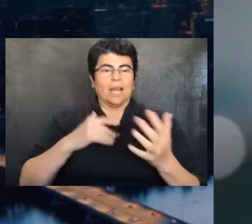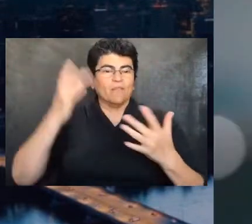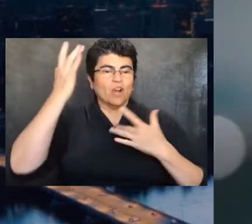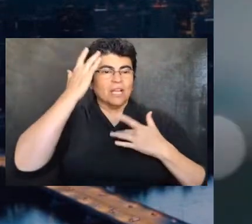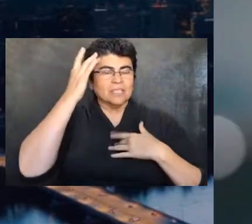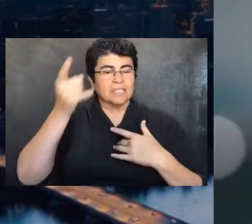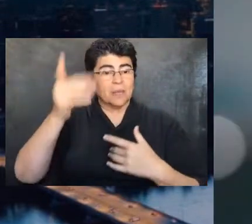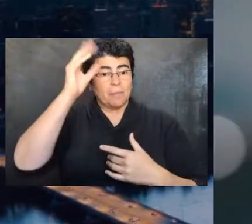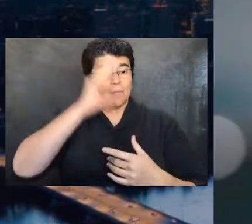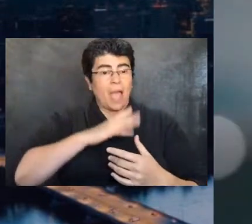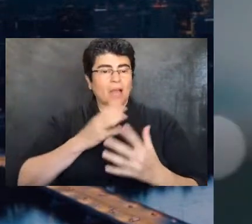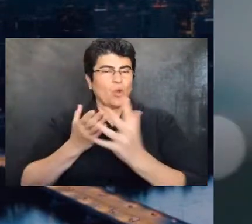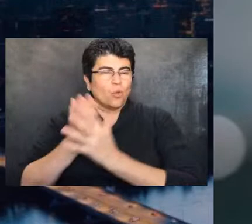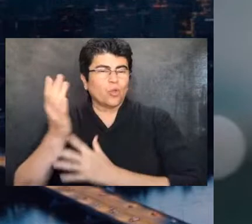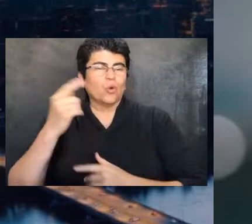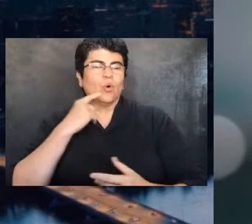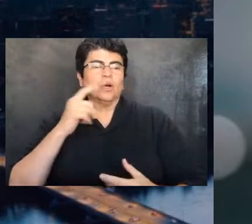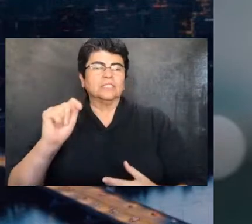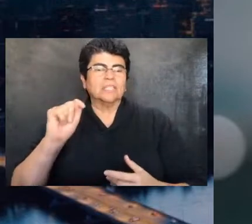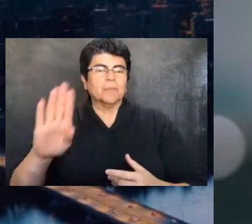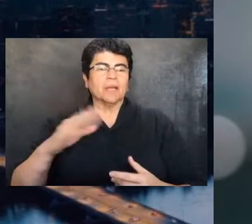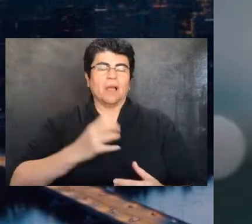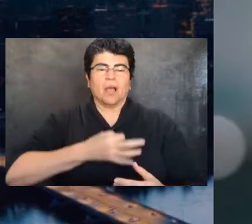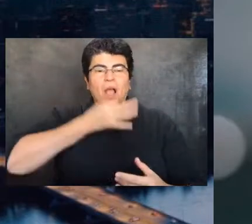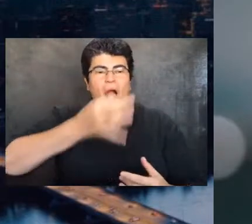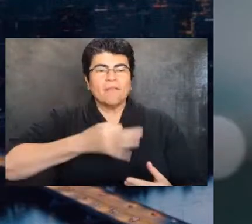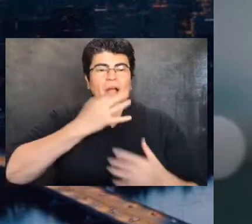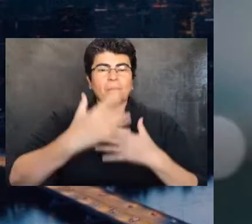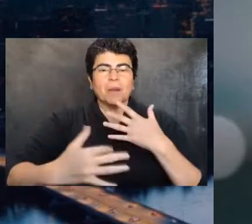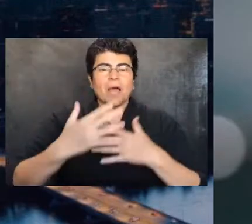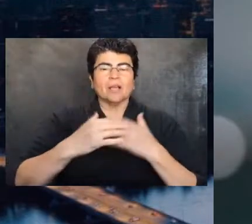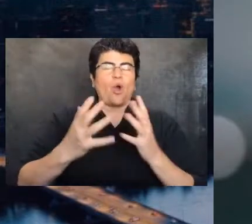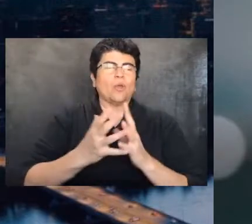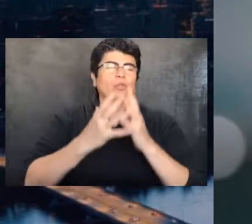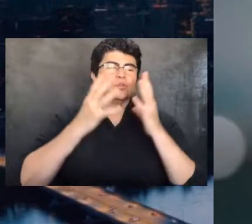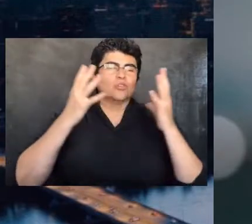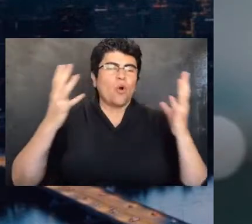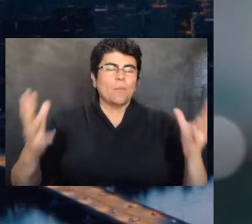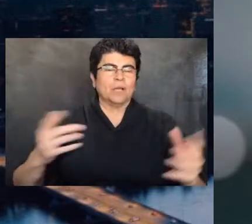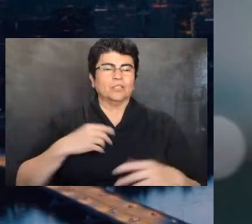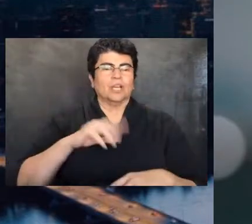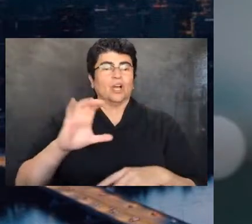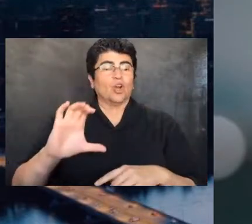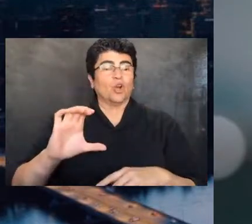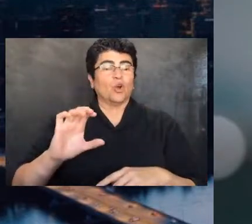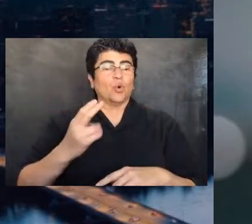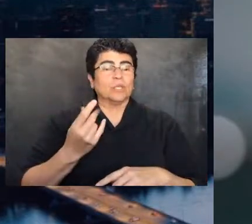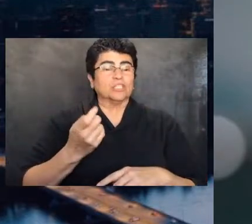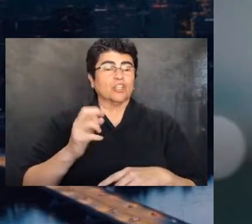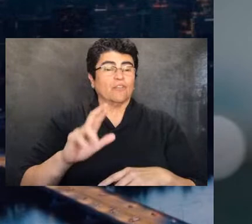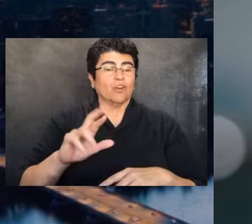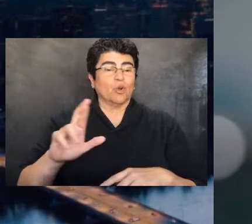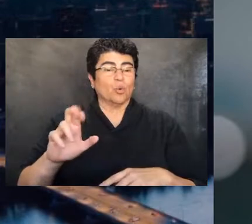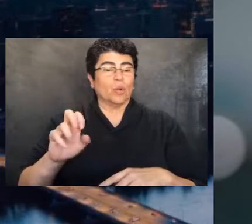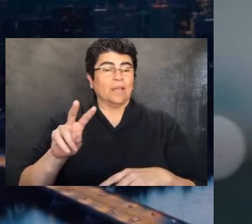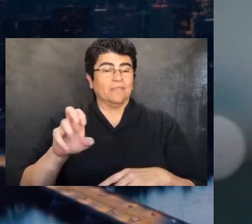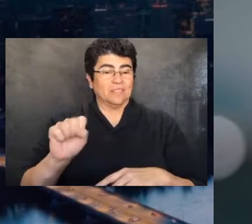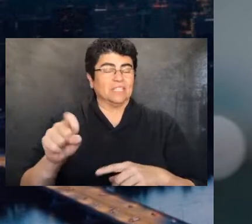he had tuberculosis and was coughing up blood, went through so much and he still wanted to use that as a way to encourage someone else.